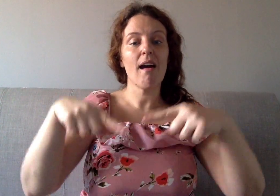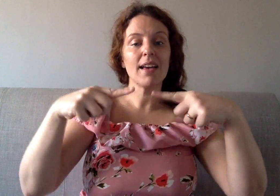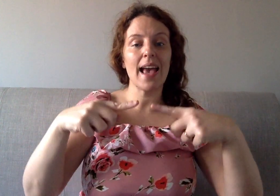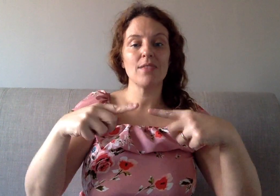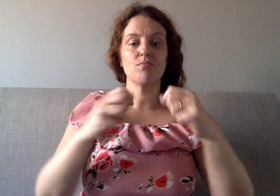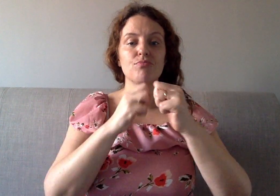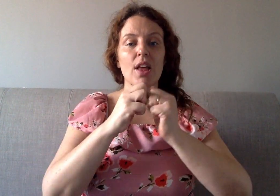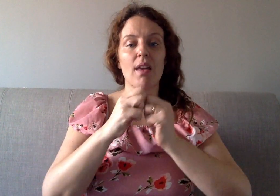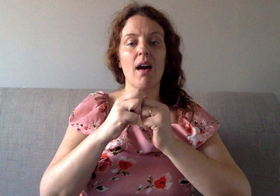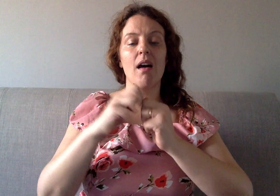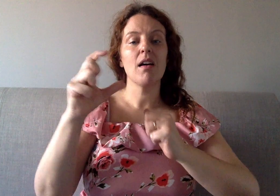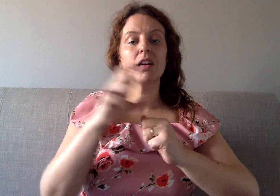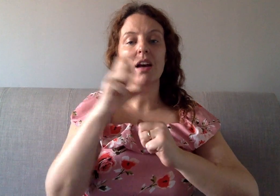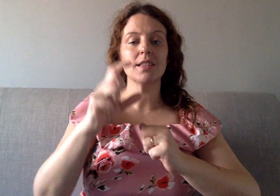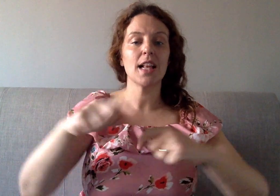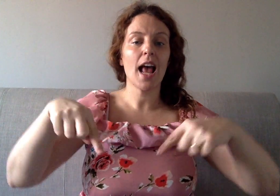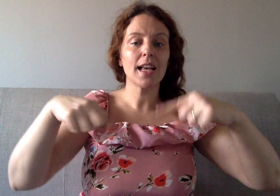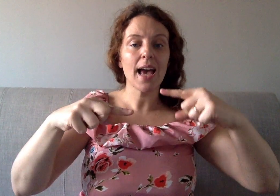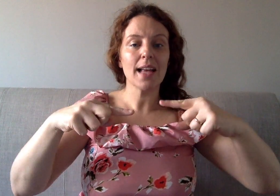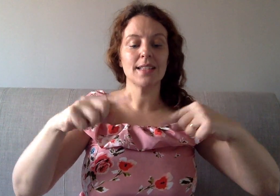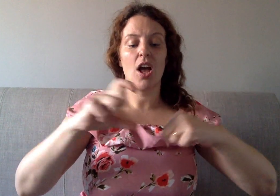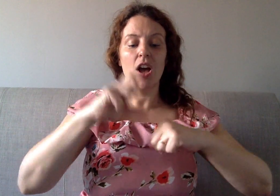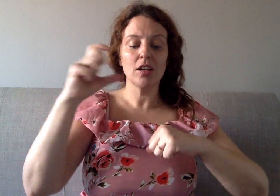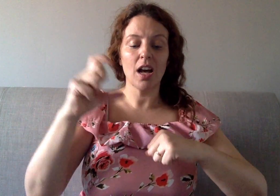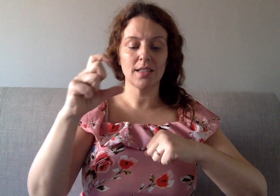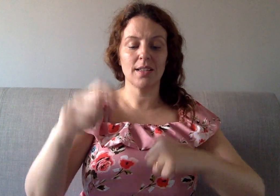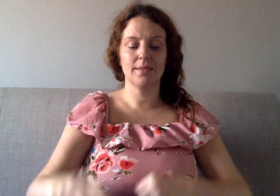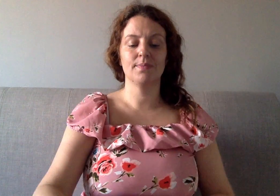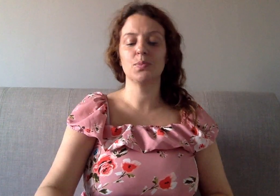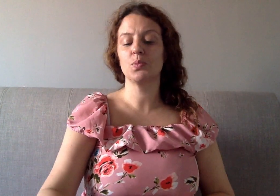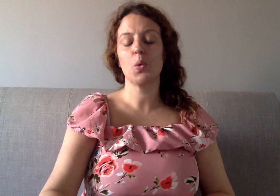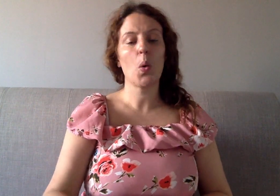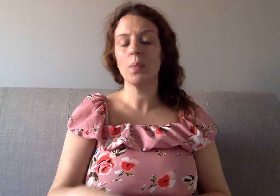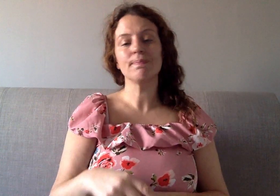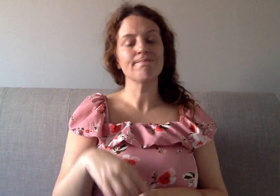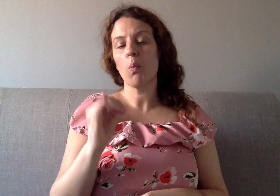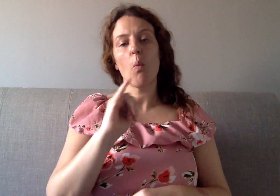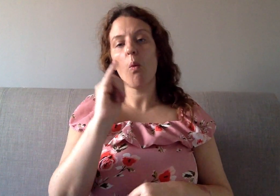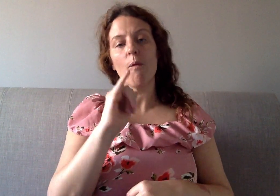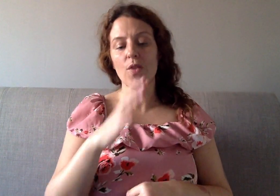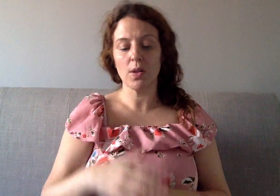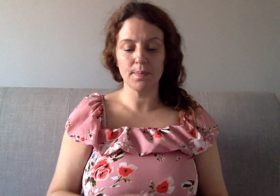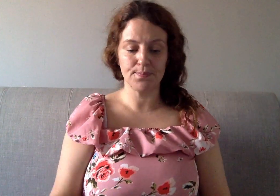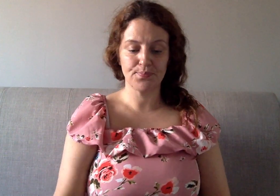Brother against brother, cousin against cousin, awful.